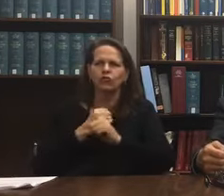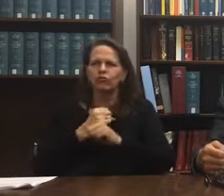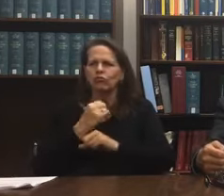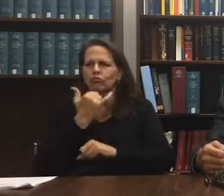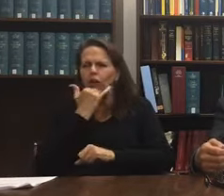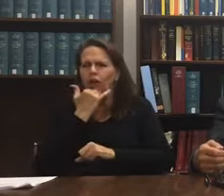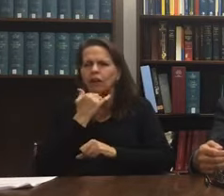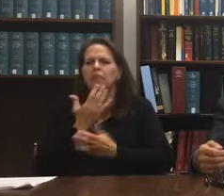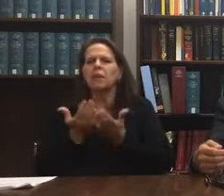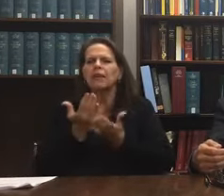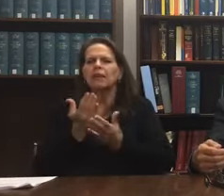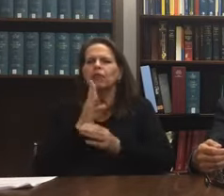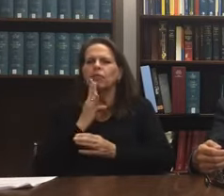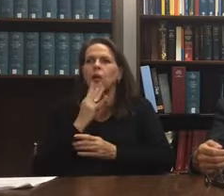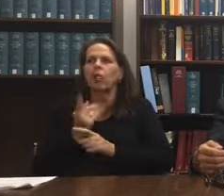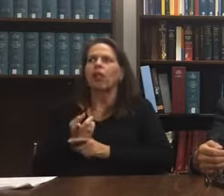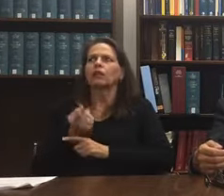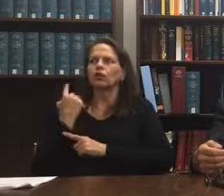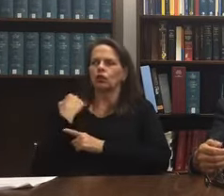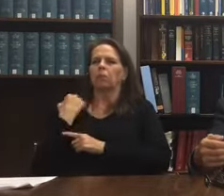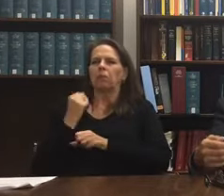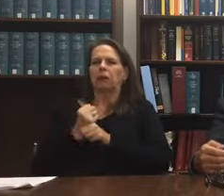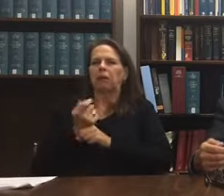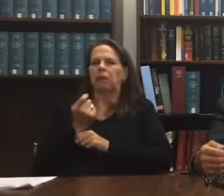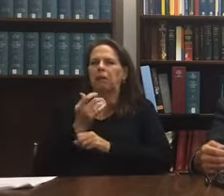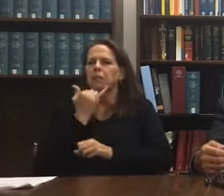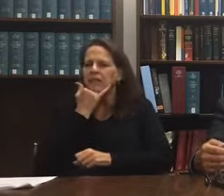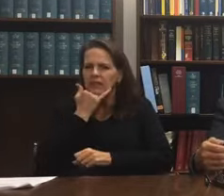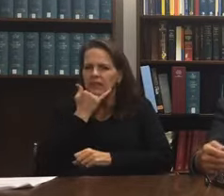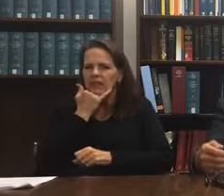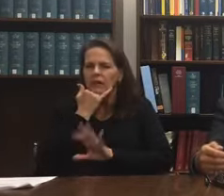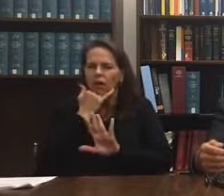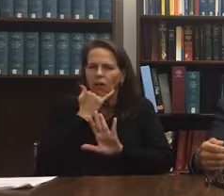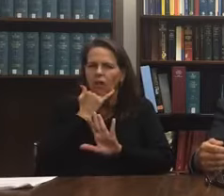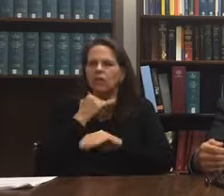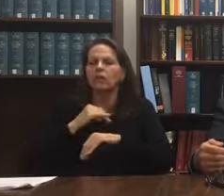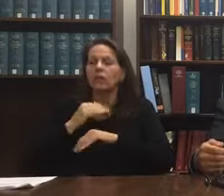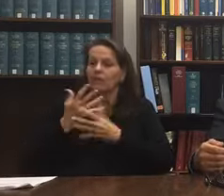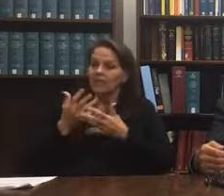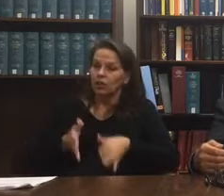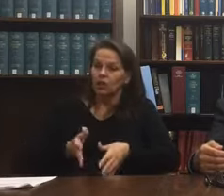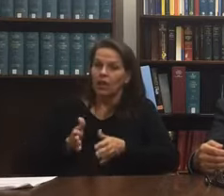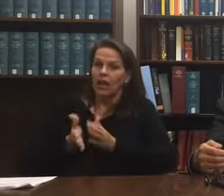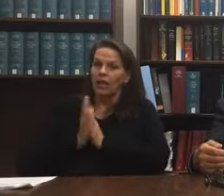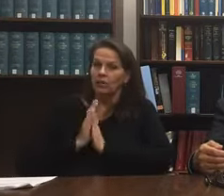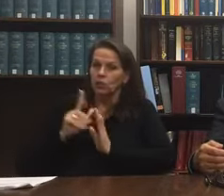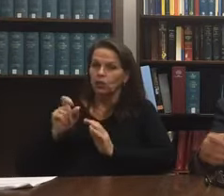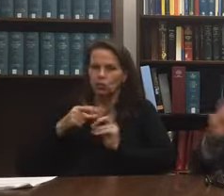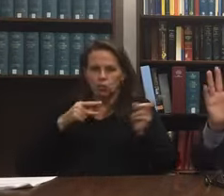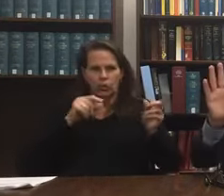year instead of this year and they just make a mistake so when they're done and they ask them some questions you can correct it by saying I just have a